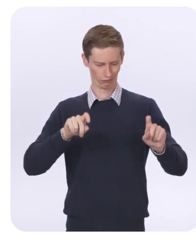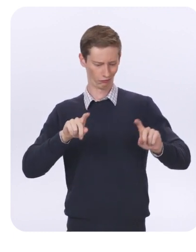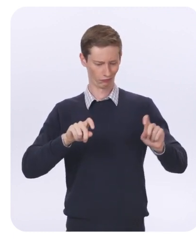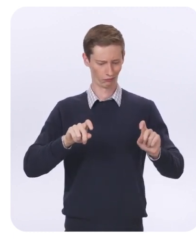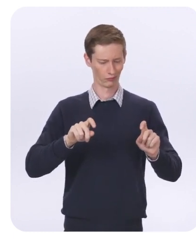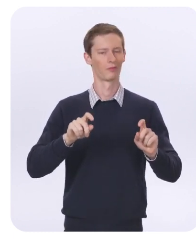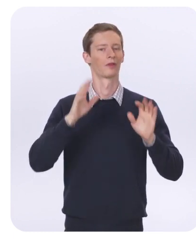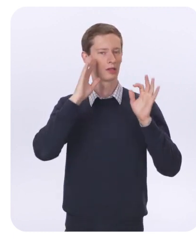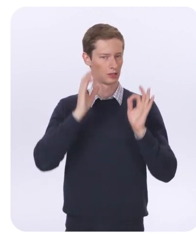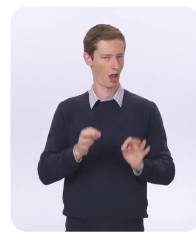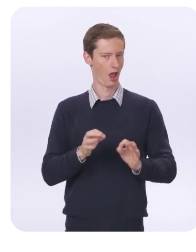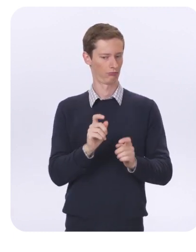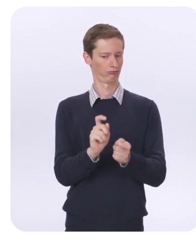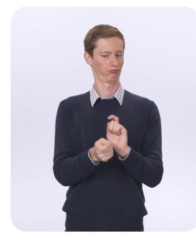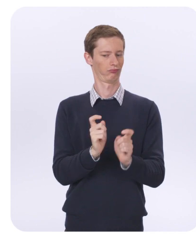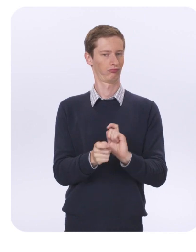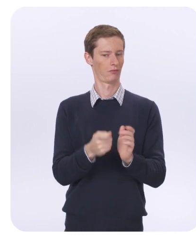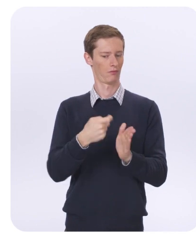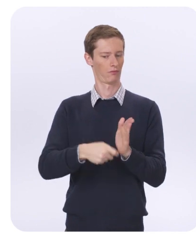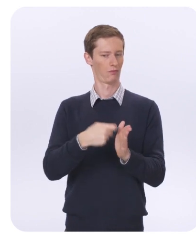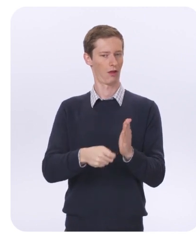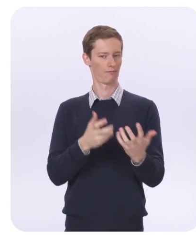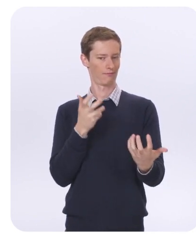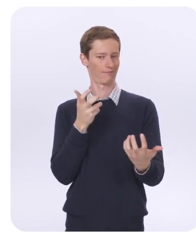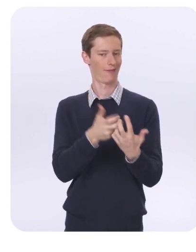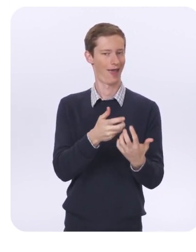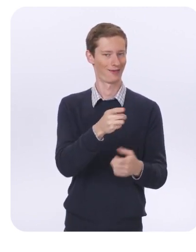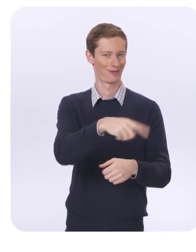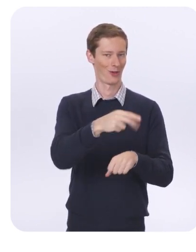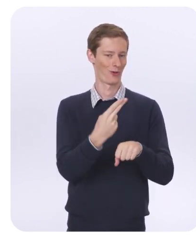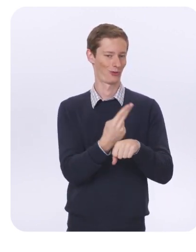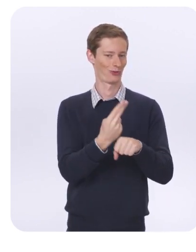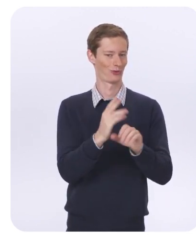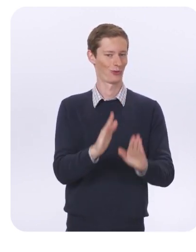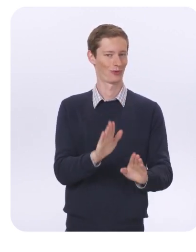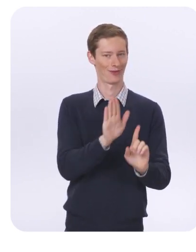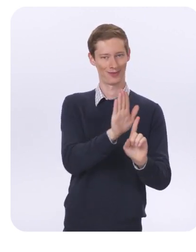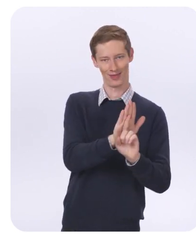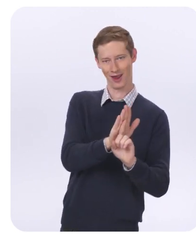If you’re excited about this feature, keep an eye out for our launch announcements in the coming weeks.